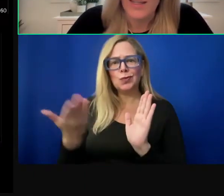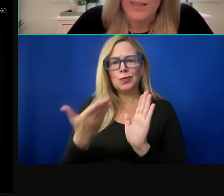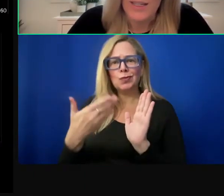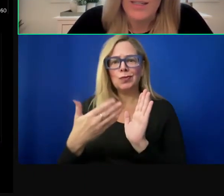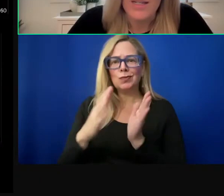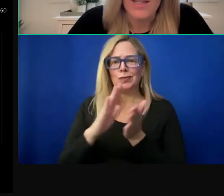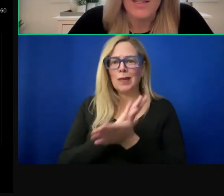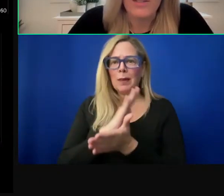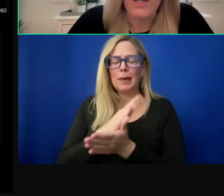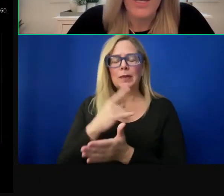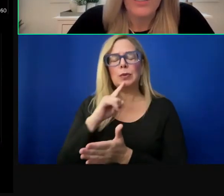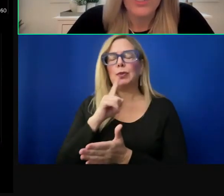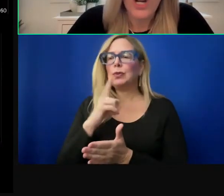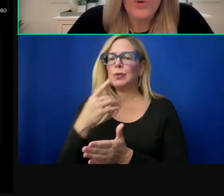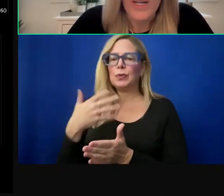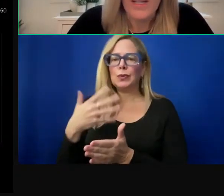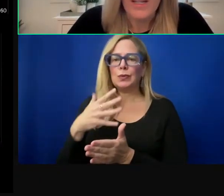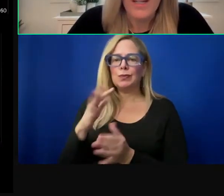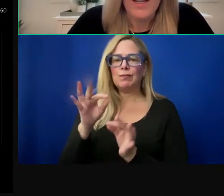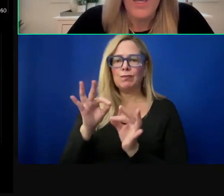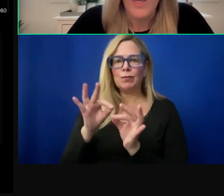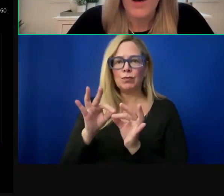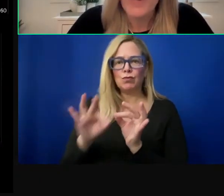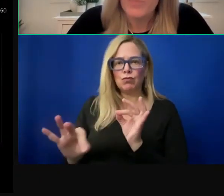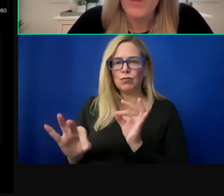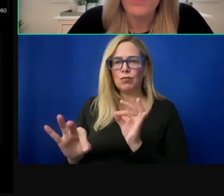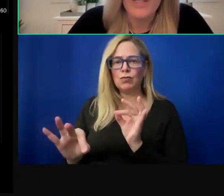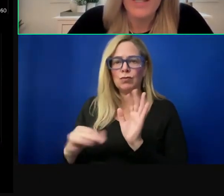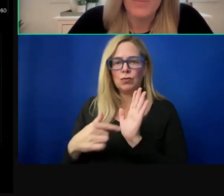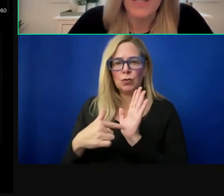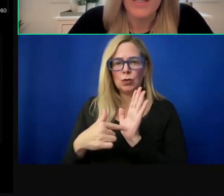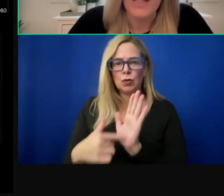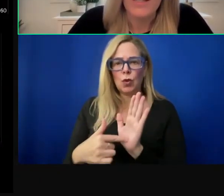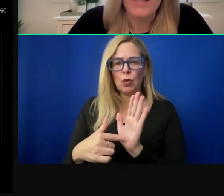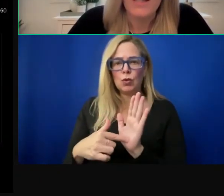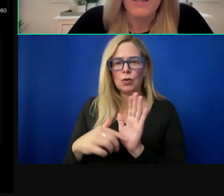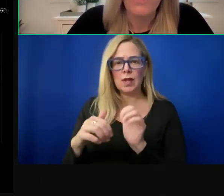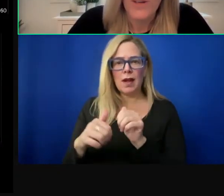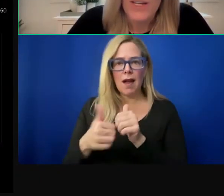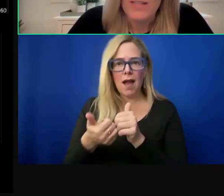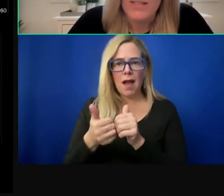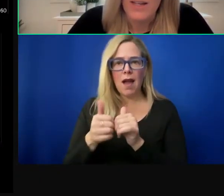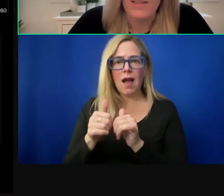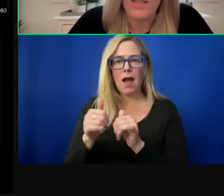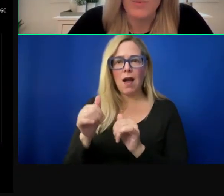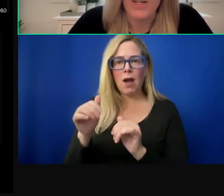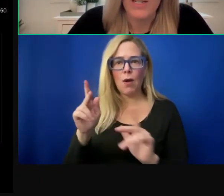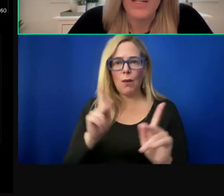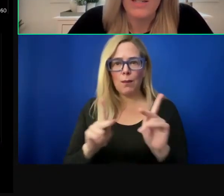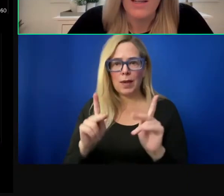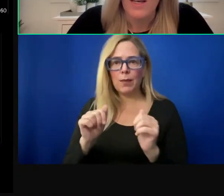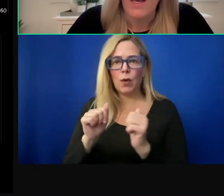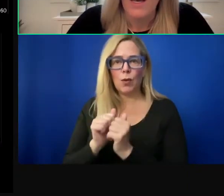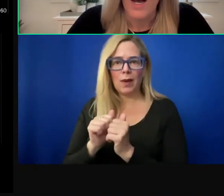elegant in showing how people with disabilities face health disparities.